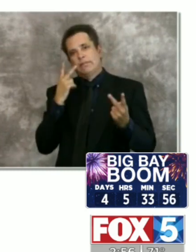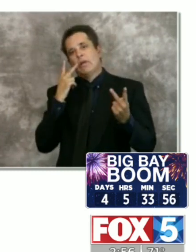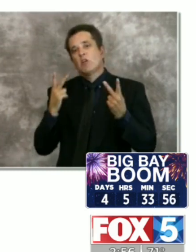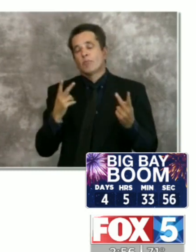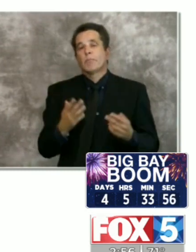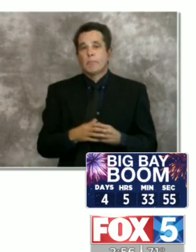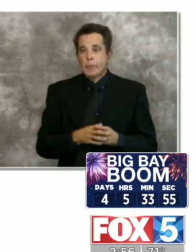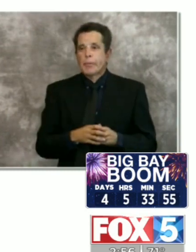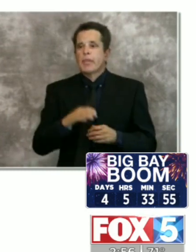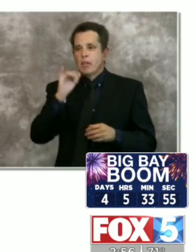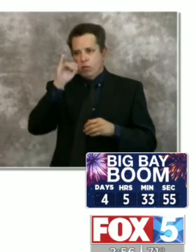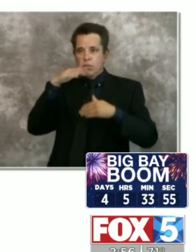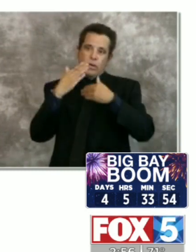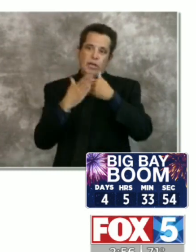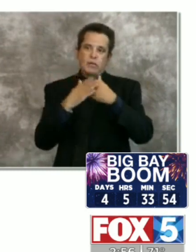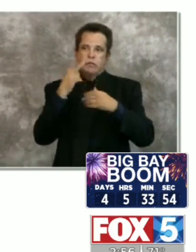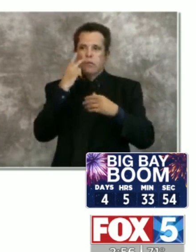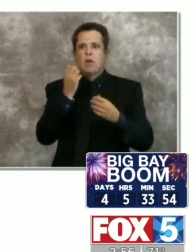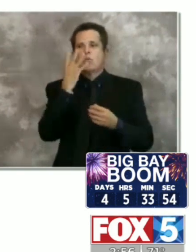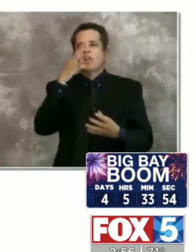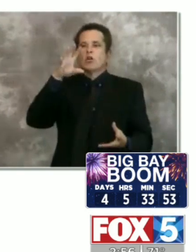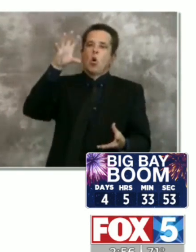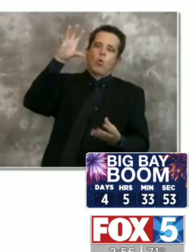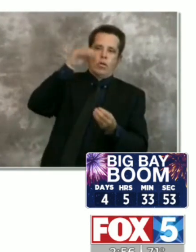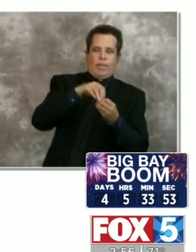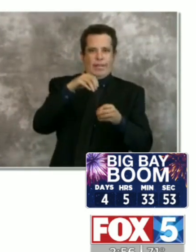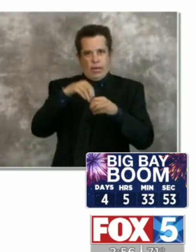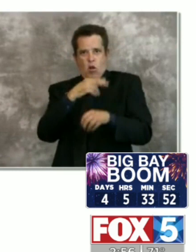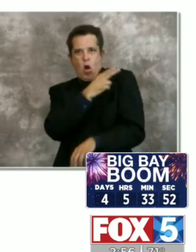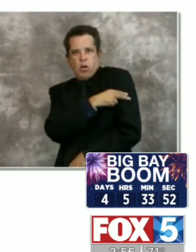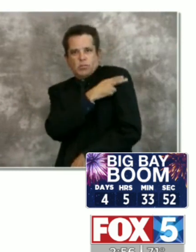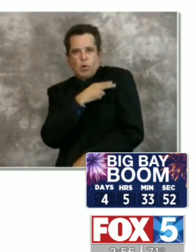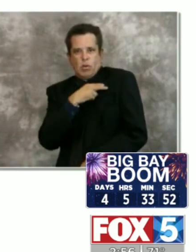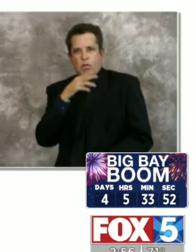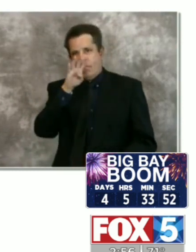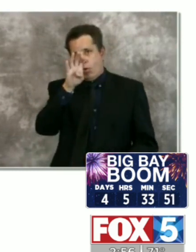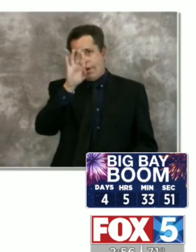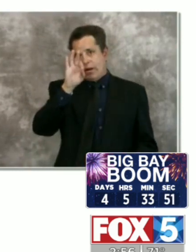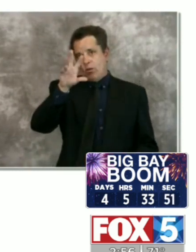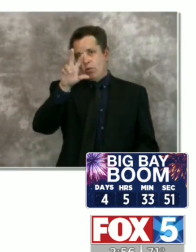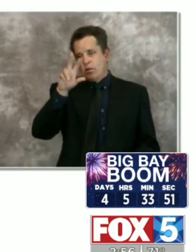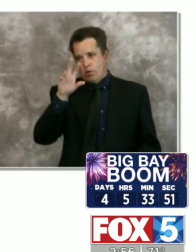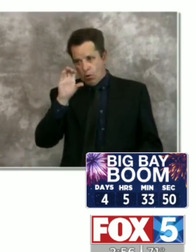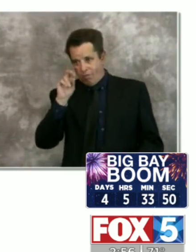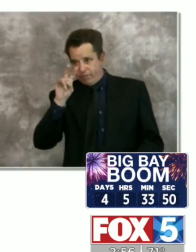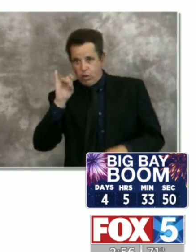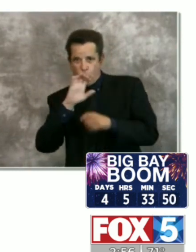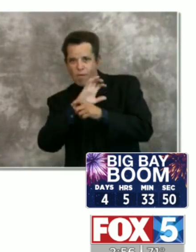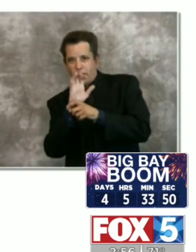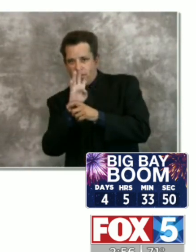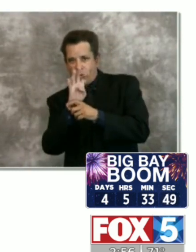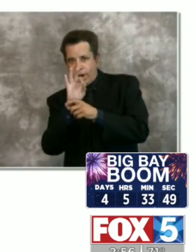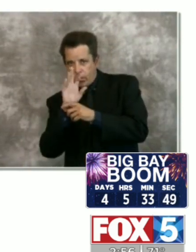PART OF WHAT'S GUIDING OUR CONCERN AND OUR DESIRE TO TRY AND REIN IN THE SPREAD THAT WE